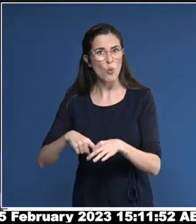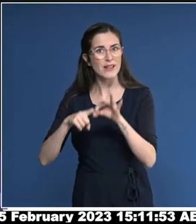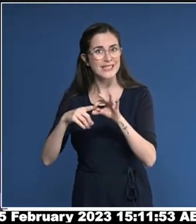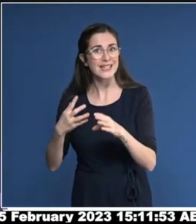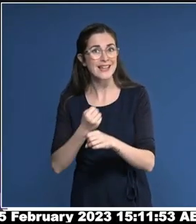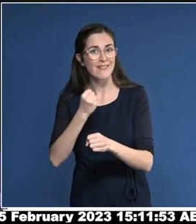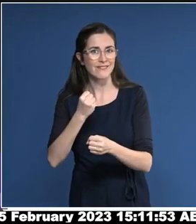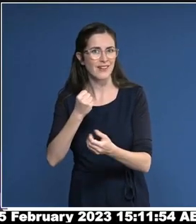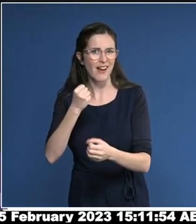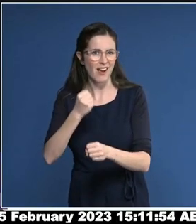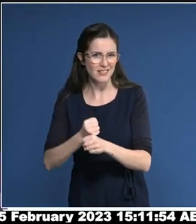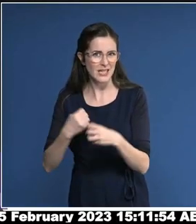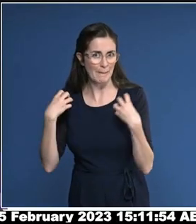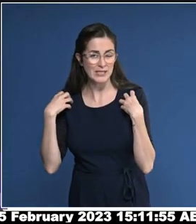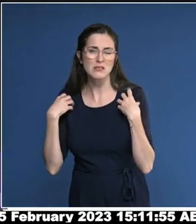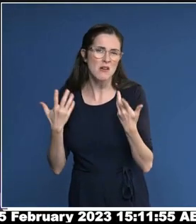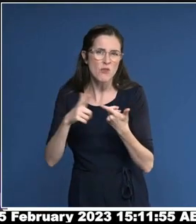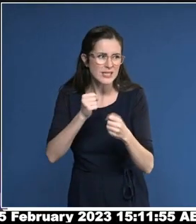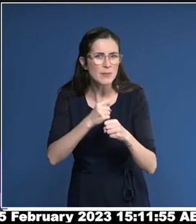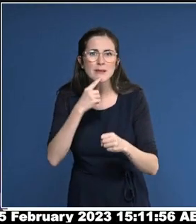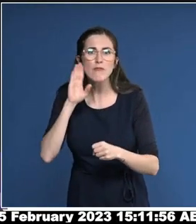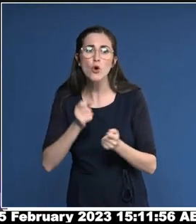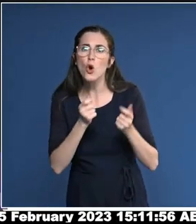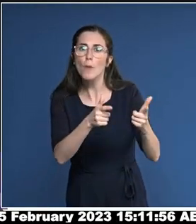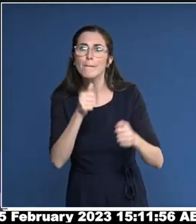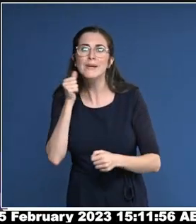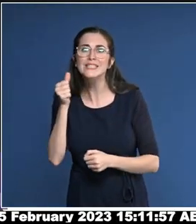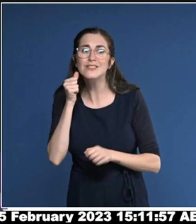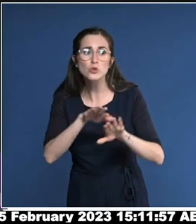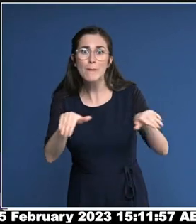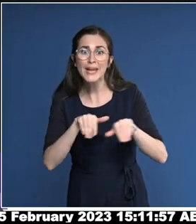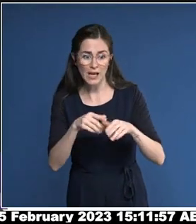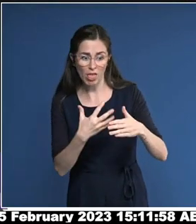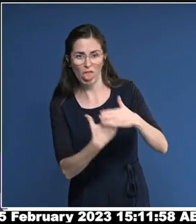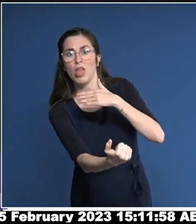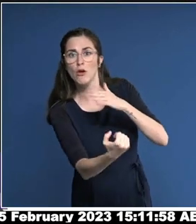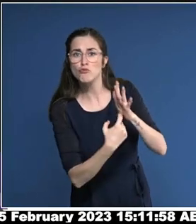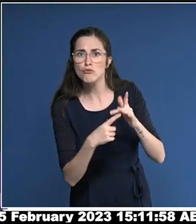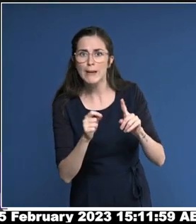example of swimming that was discussed, that it could become an incident report and then a compliance report.